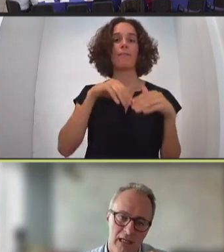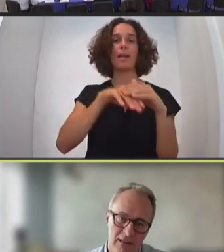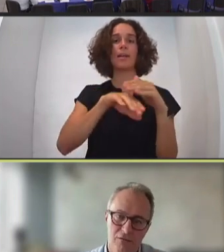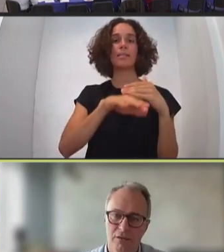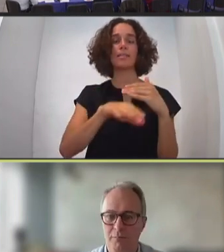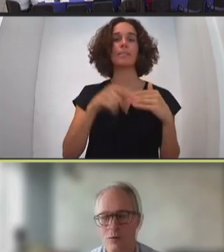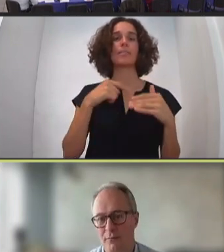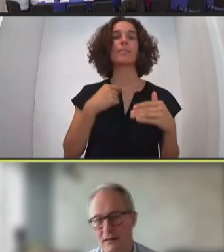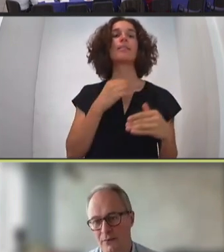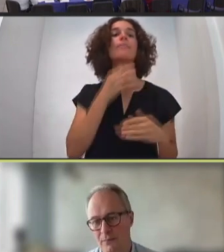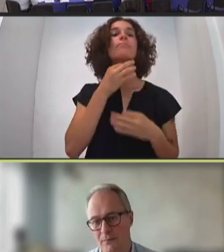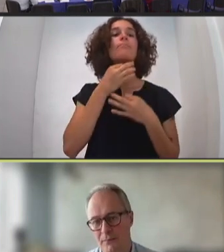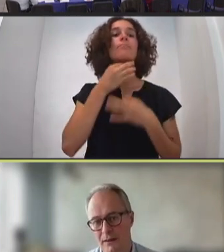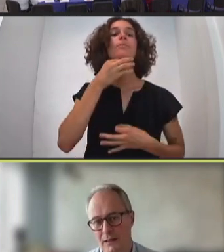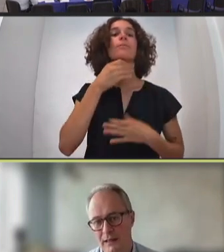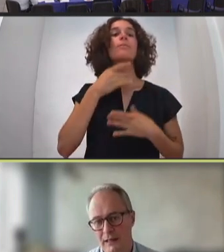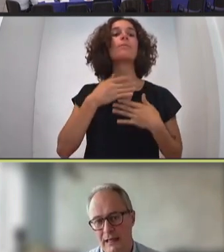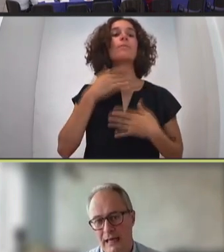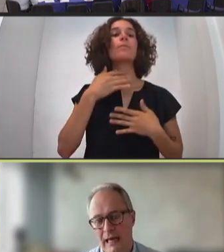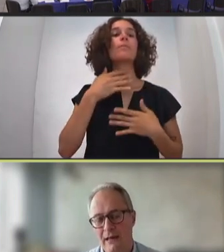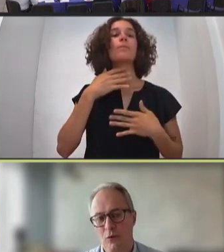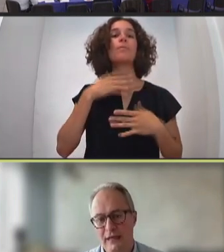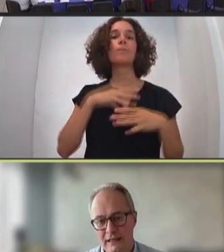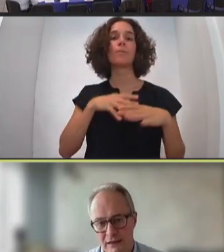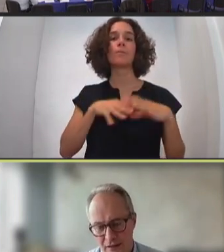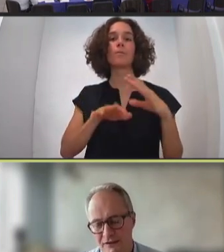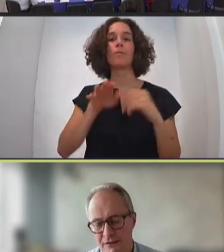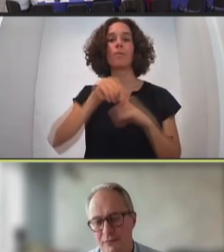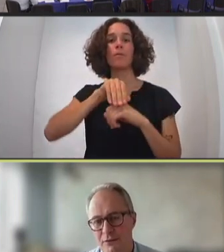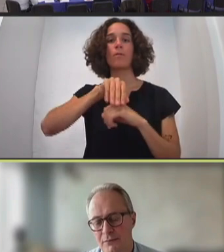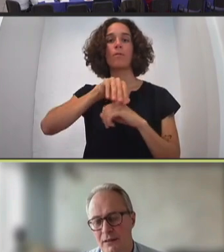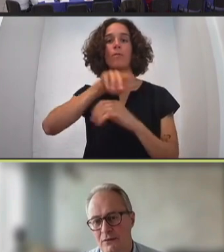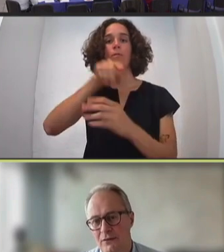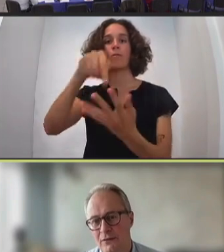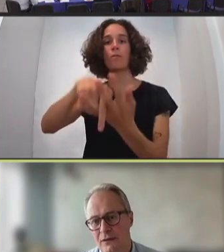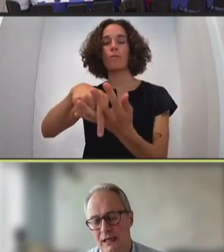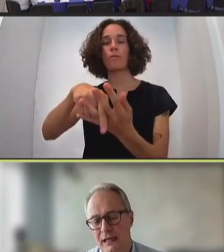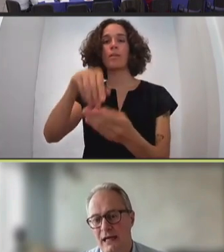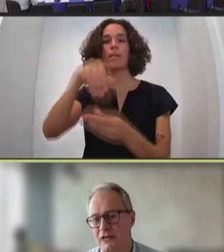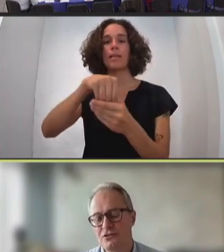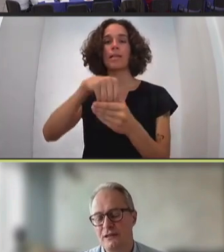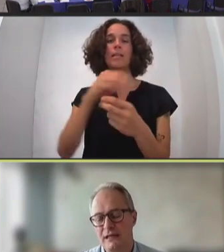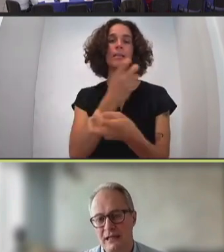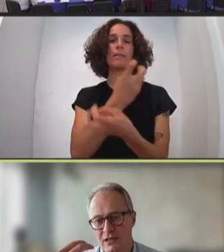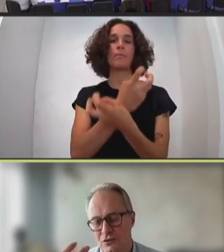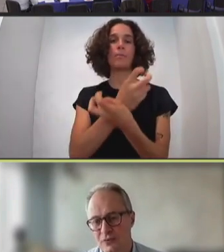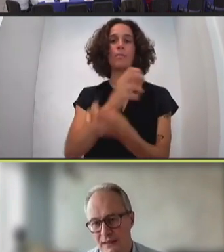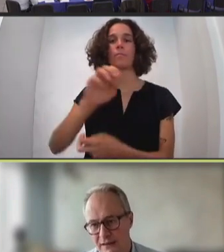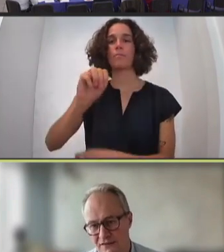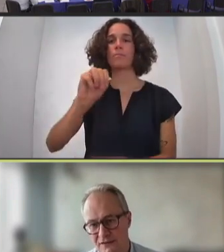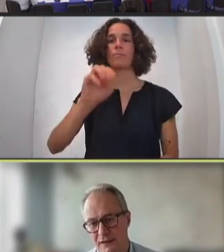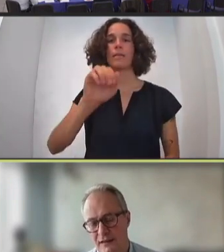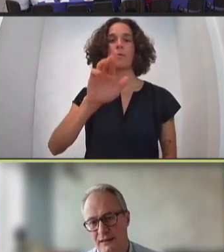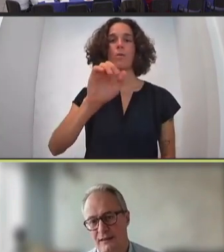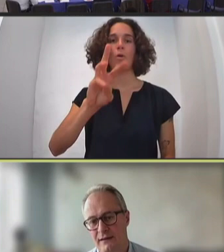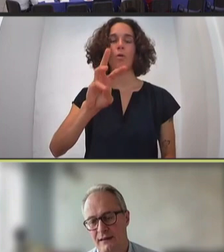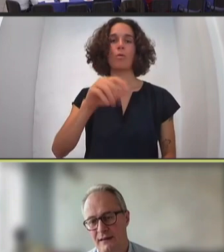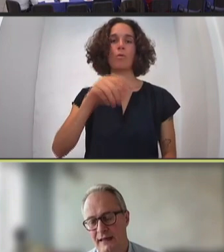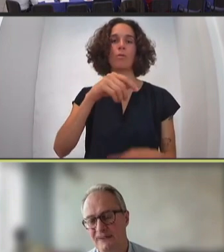into the bone marrow. And what it does in the bone marrow, it actually increases the